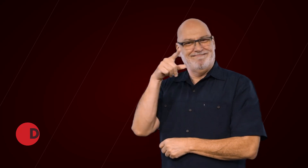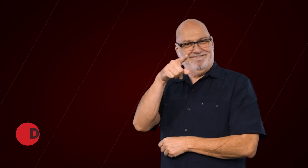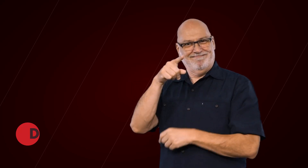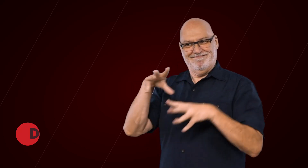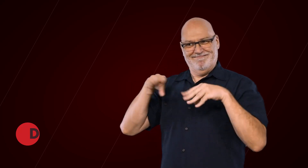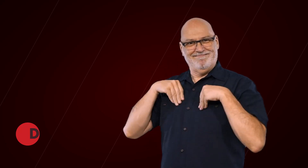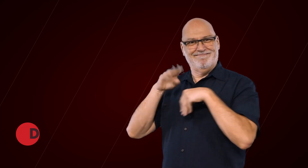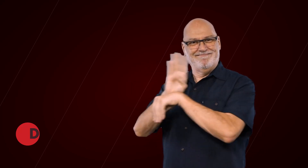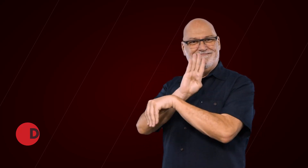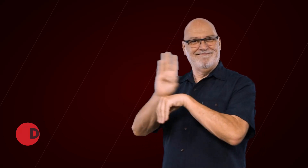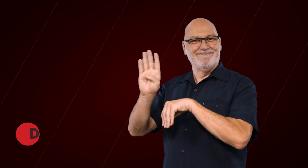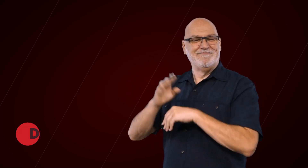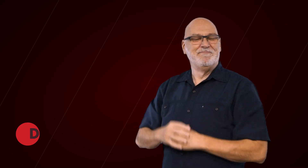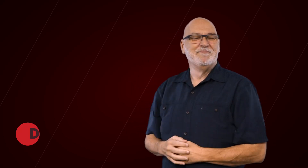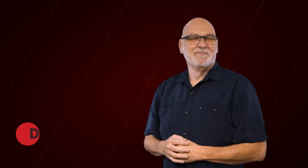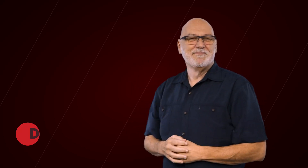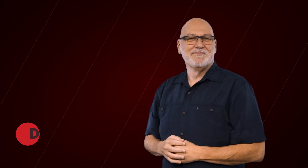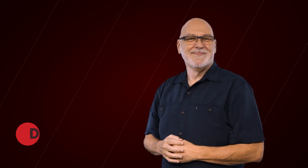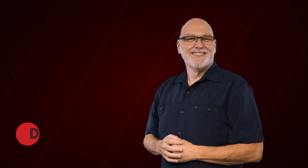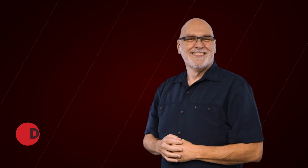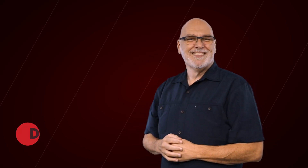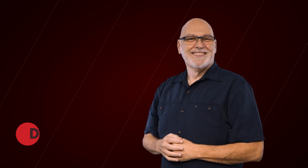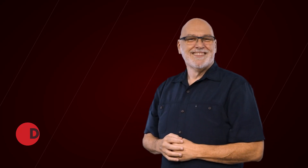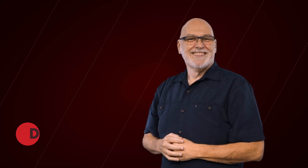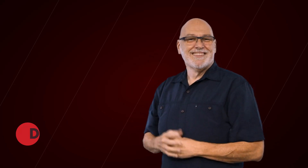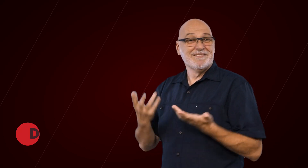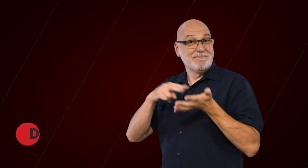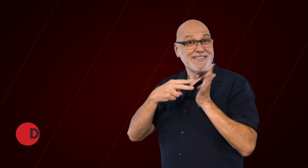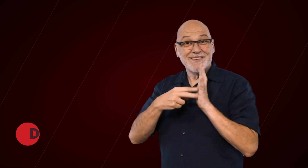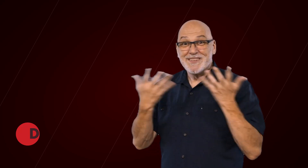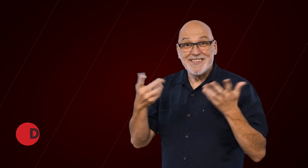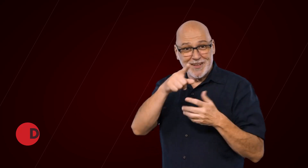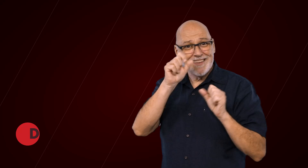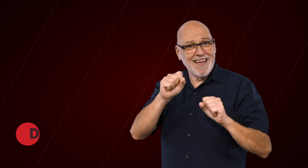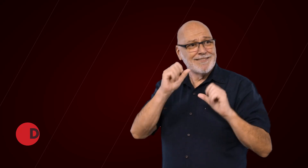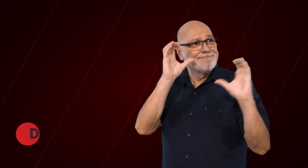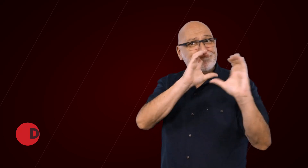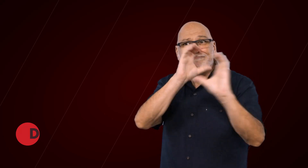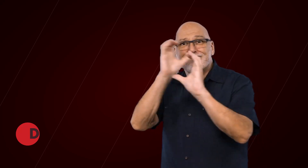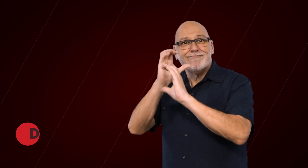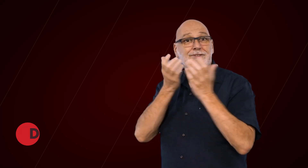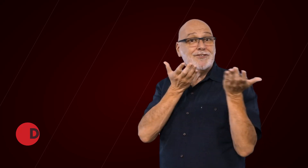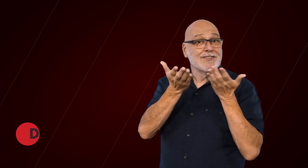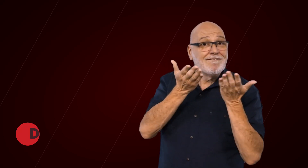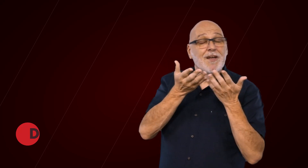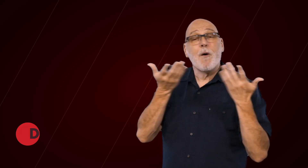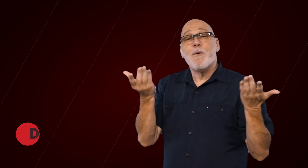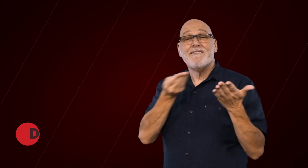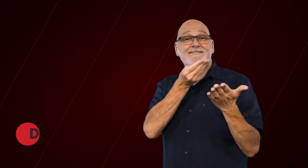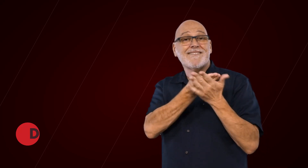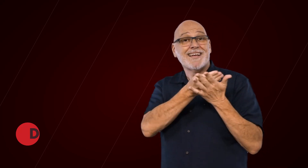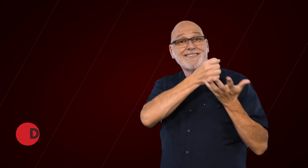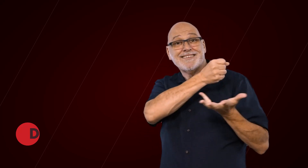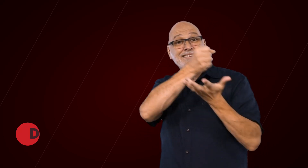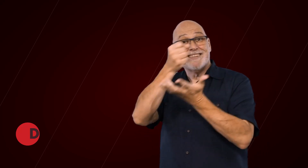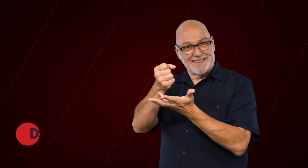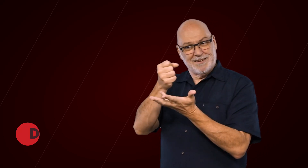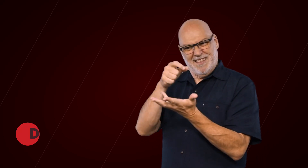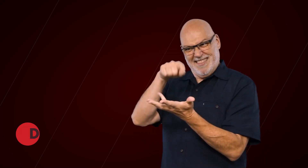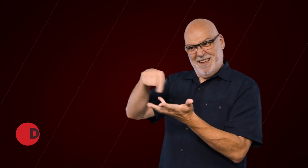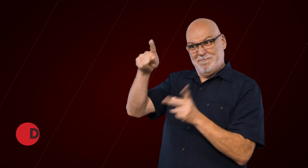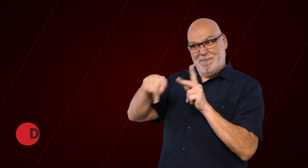yourself. This means you can seek services or funding for people